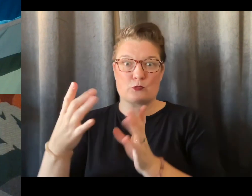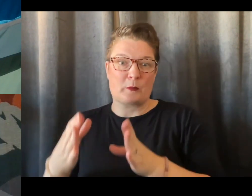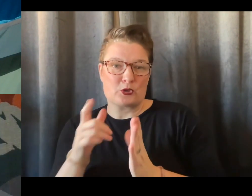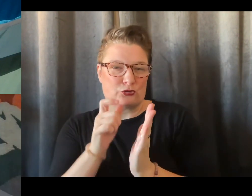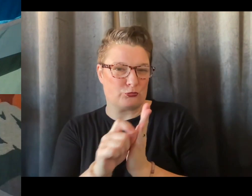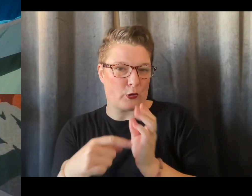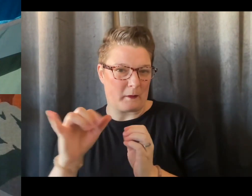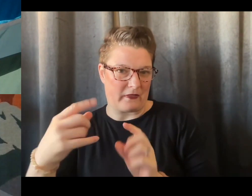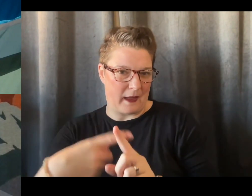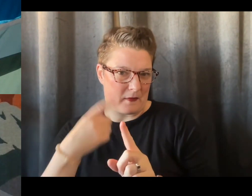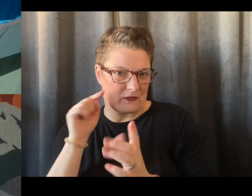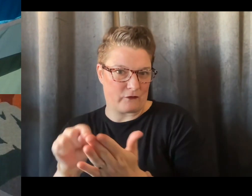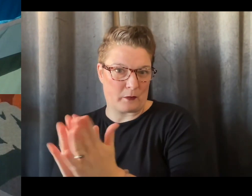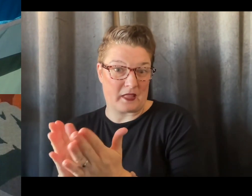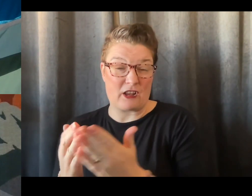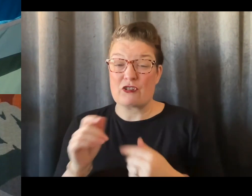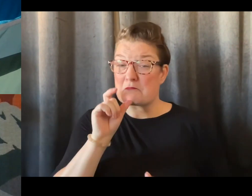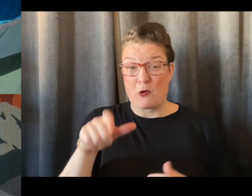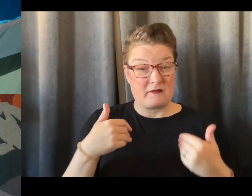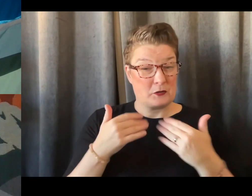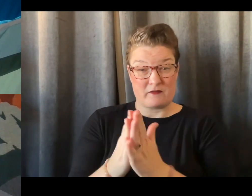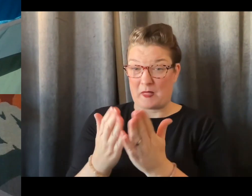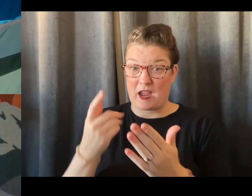Nomy: You don't need the planner to enjoy the podcast, but you can buy